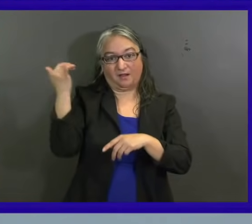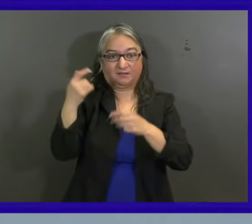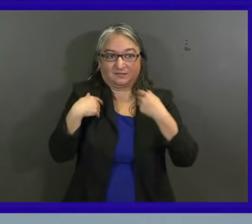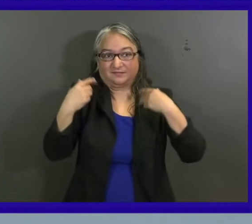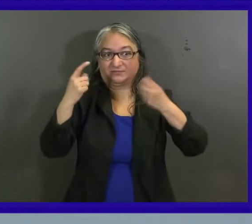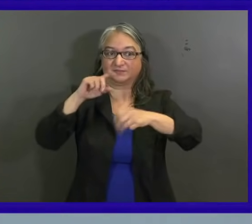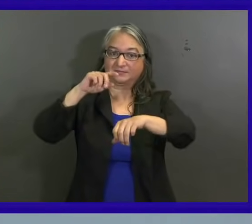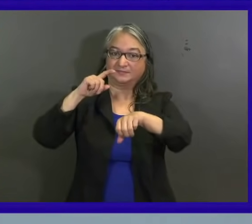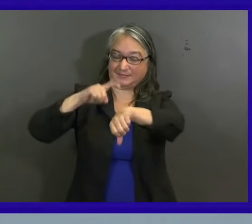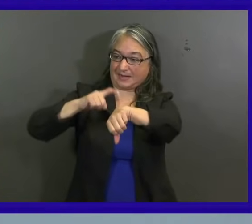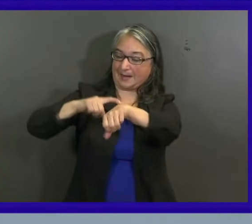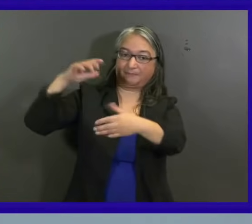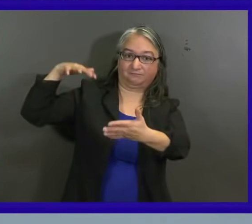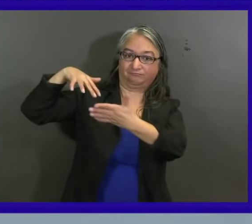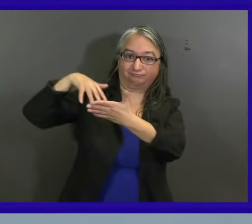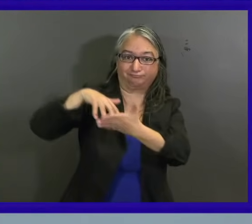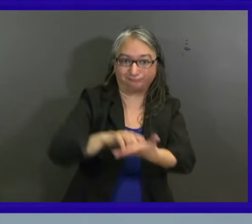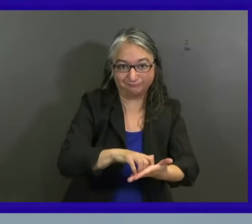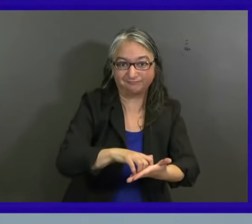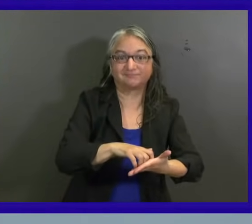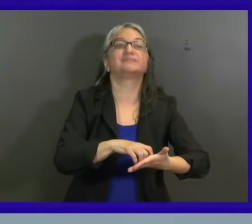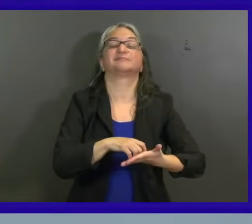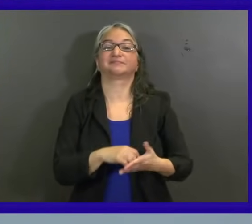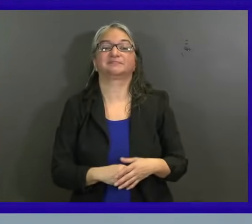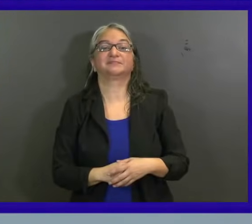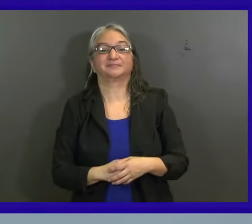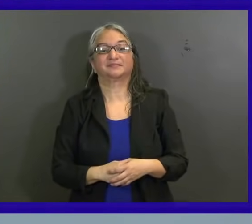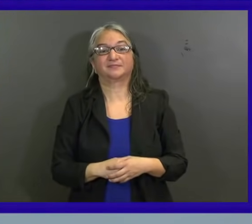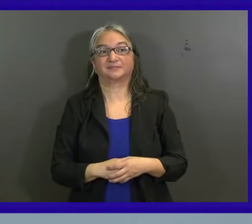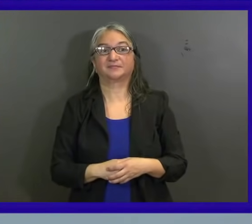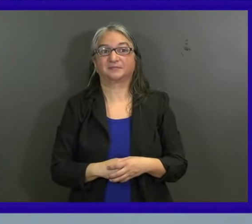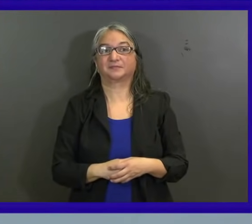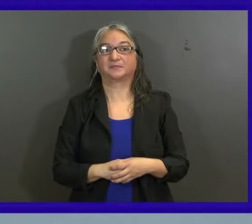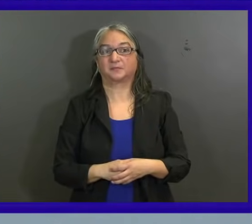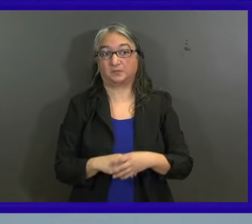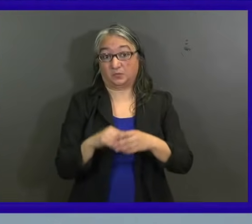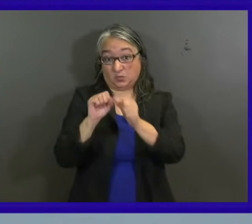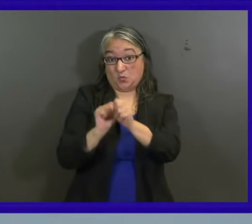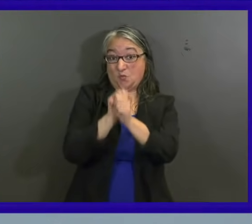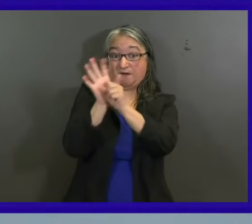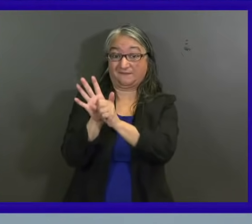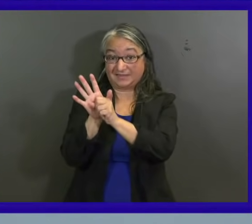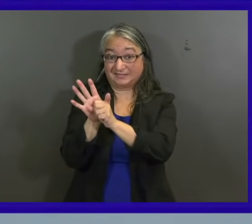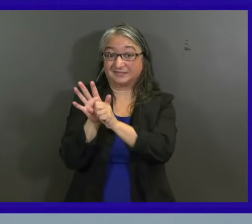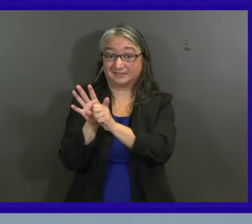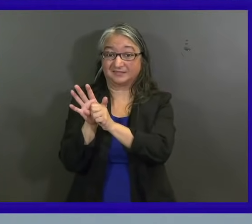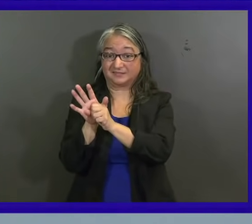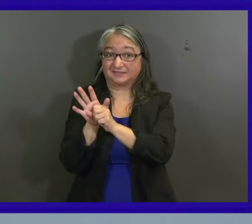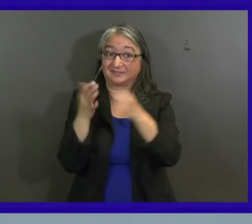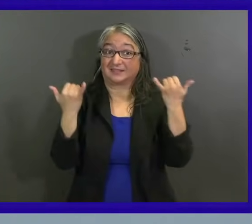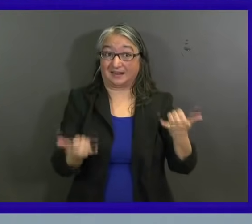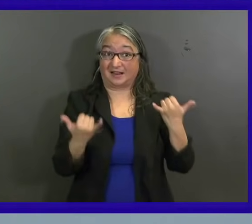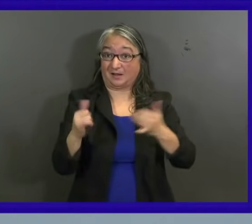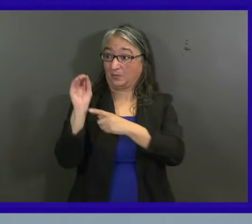covid though decreasing immunity especially in the setting of omicron can be serious for people